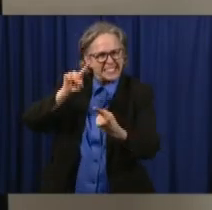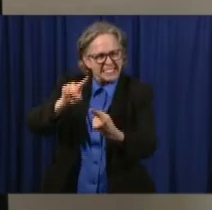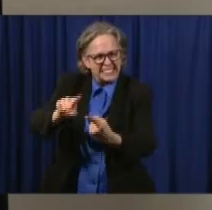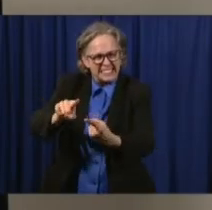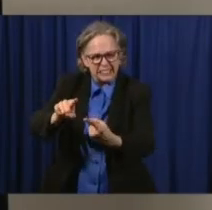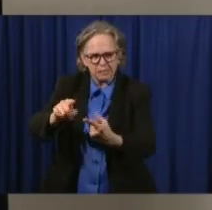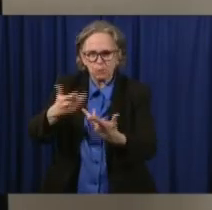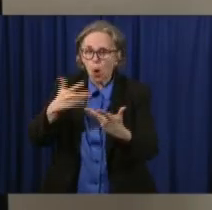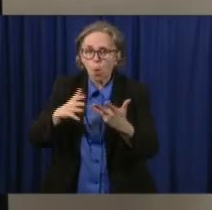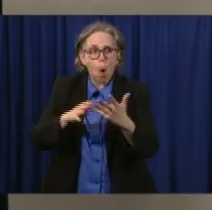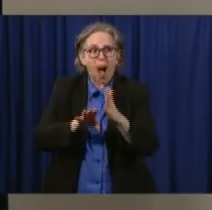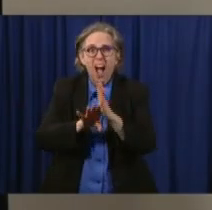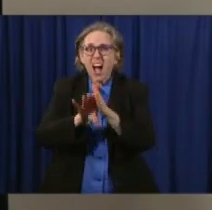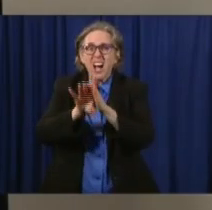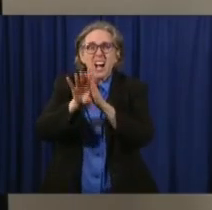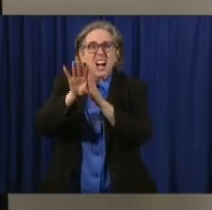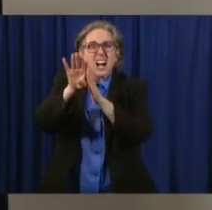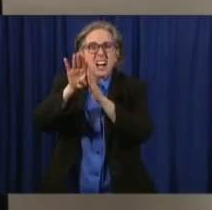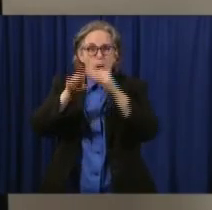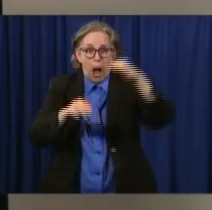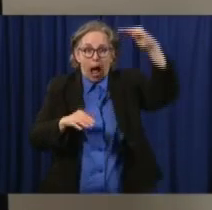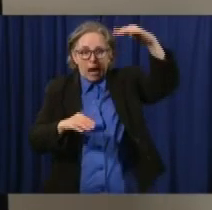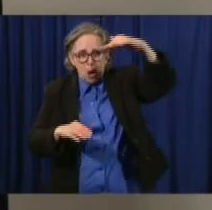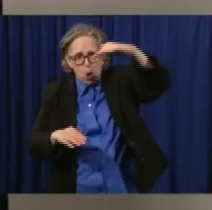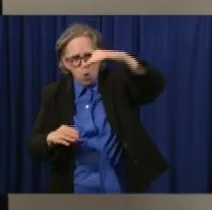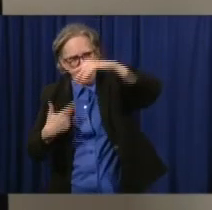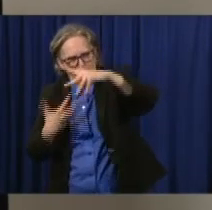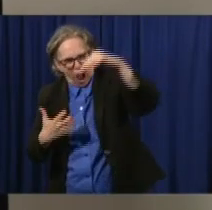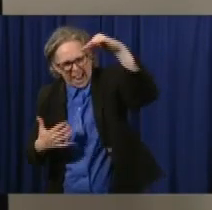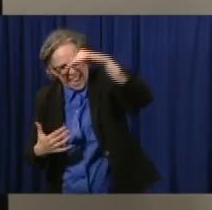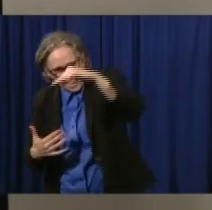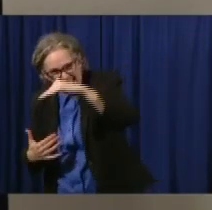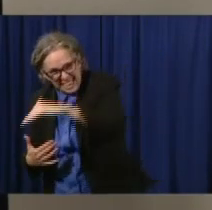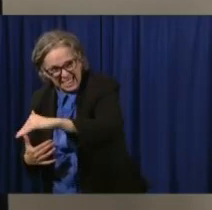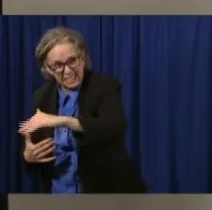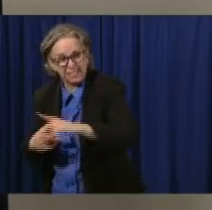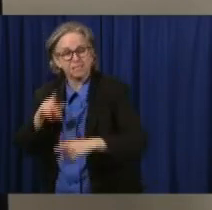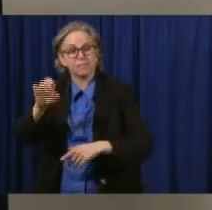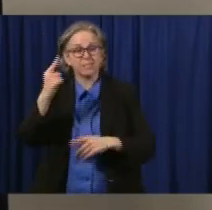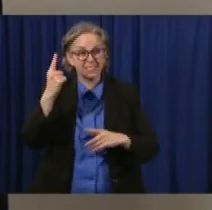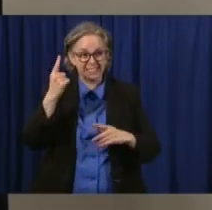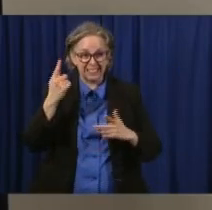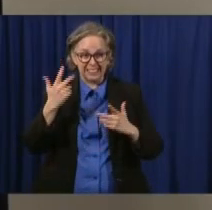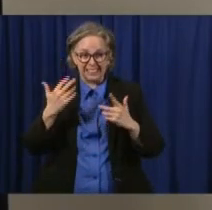ACTUALLY FOLLOW OUR ZONES AND WE HAVE DIVIDED OHIO INTO THREE ZONES SO WE CAN EVEN FOLLOW IT